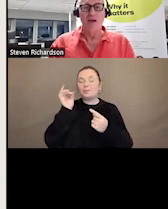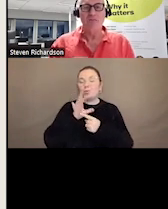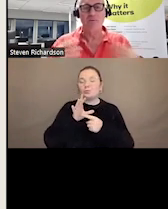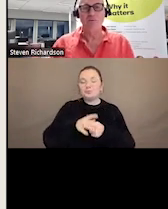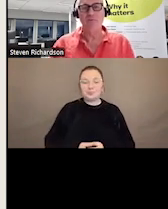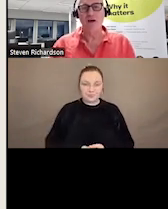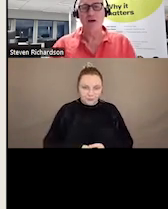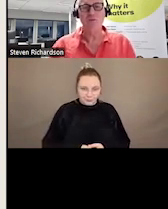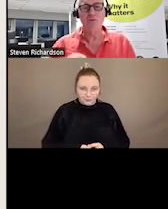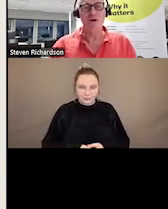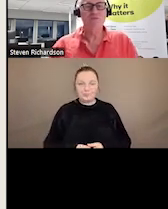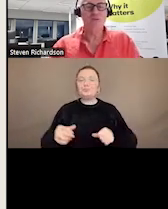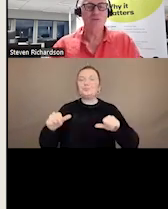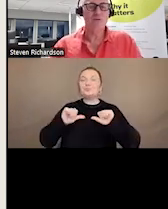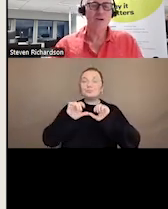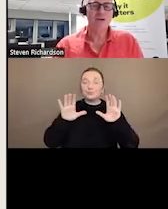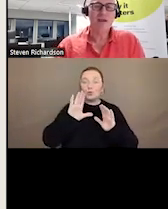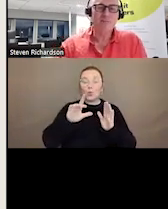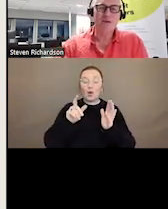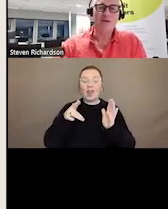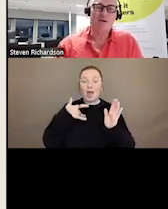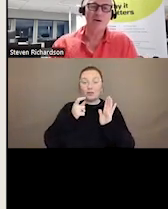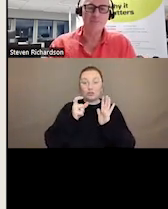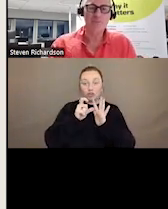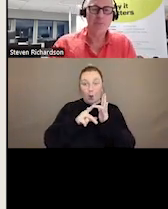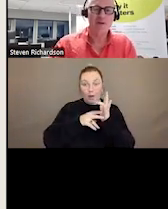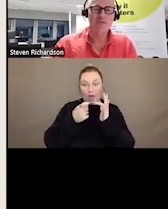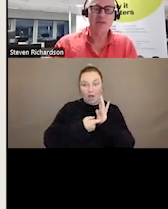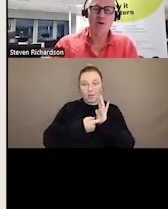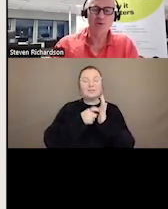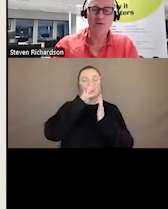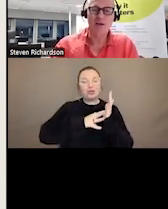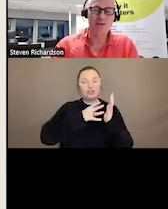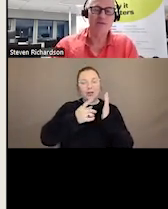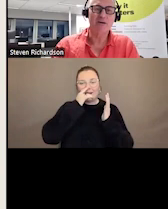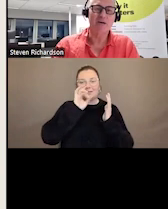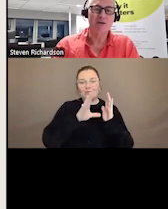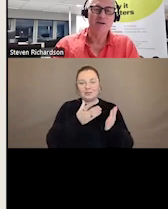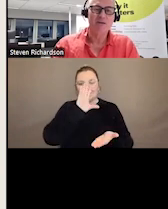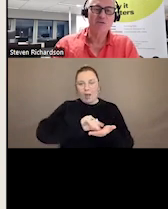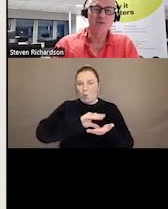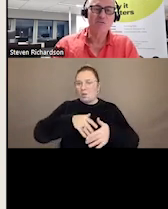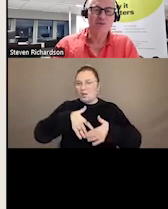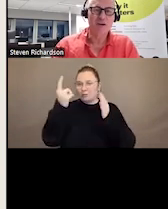And of course, your live donor spreadsheet can be downloaded at any time. You can find